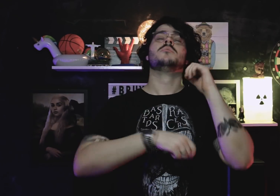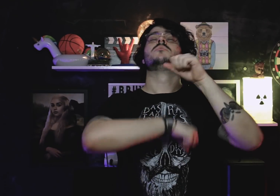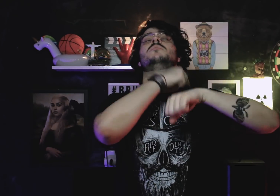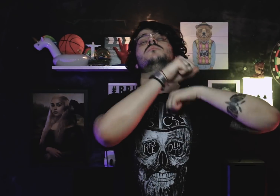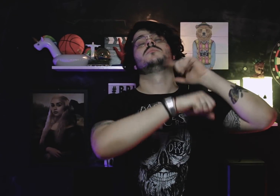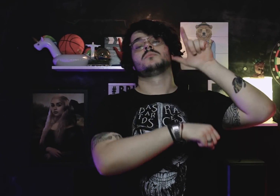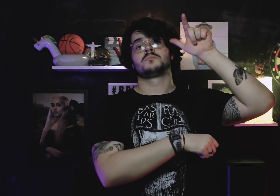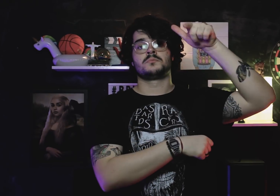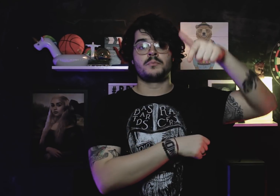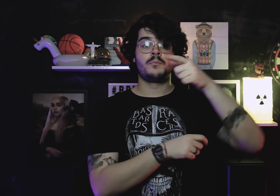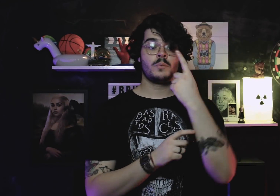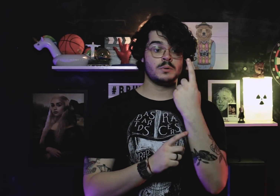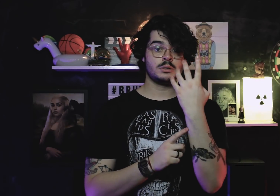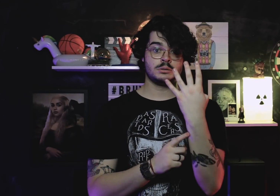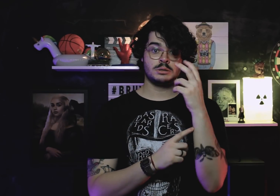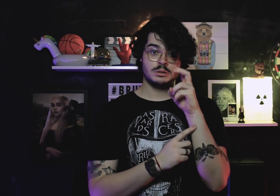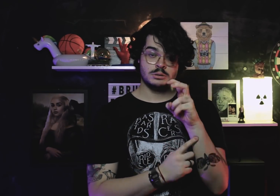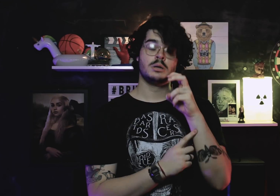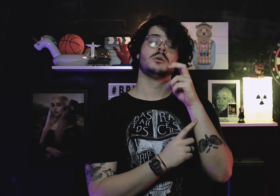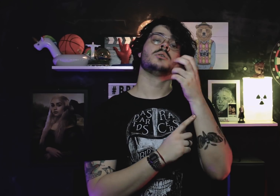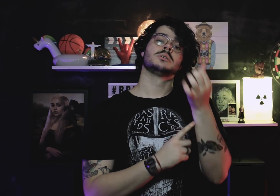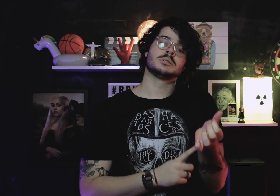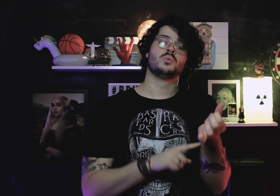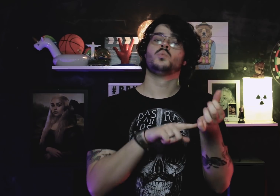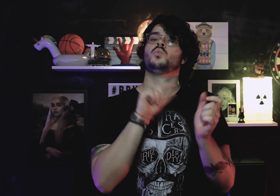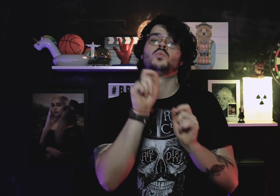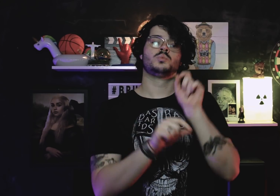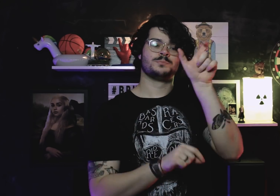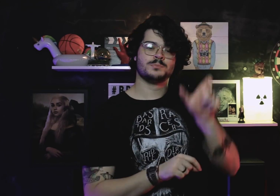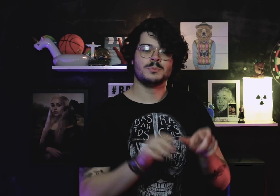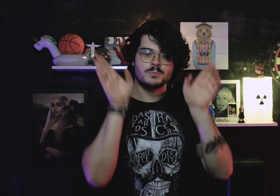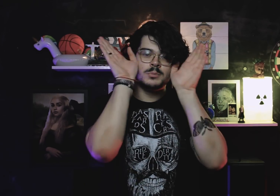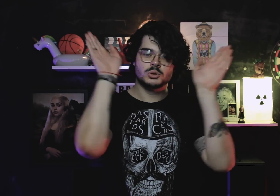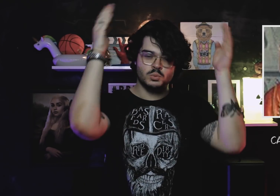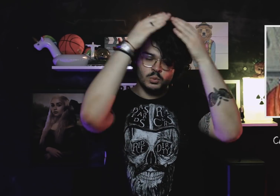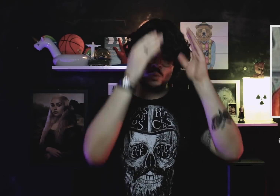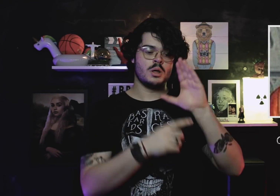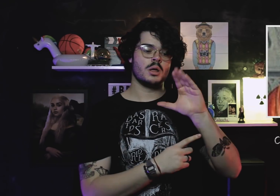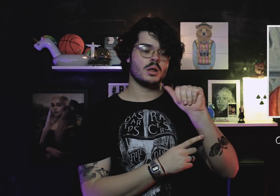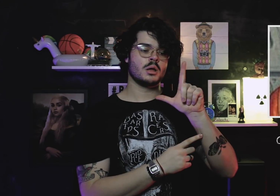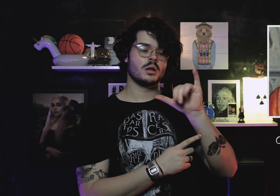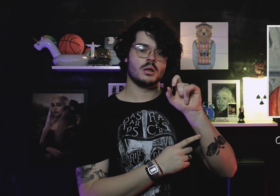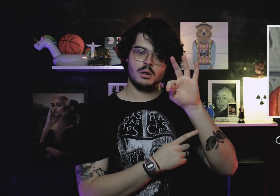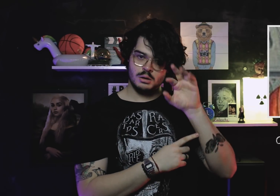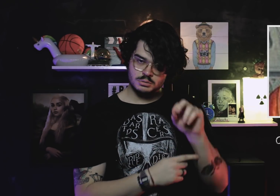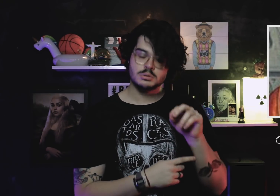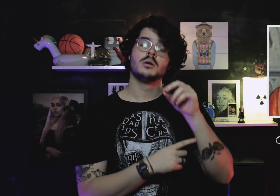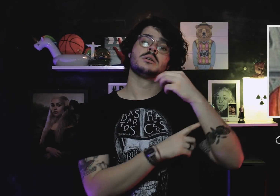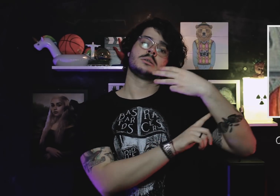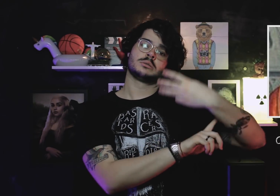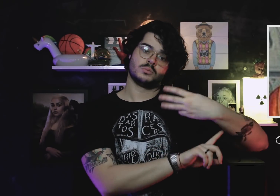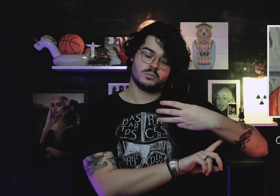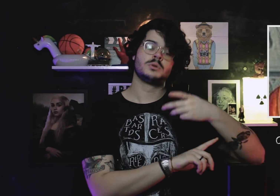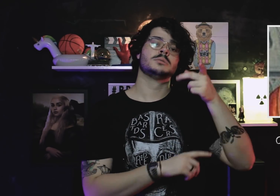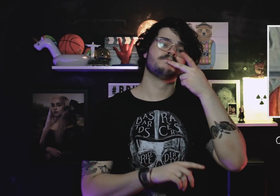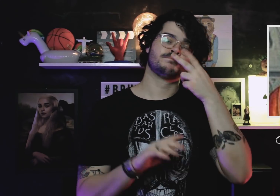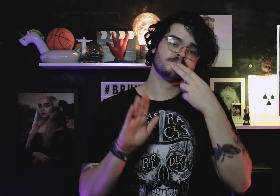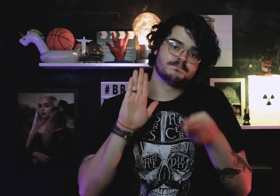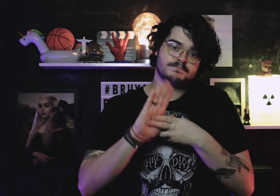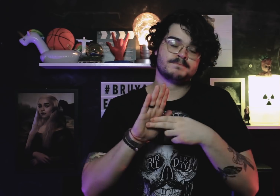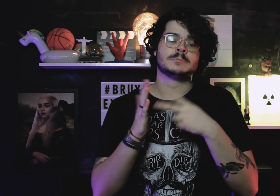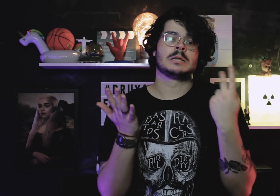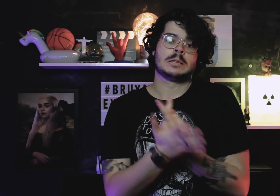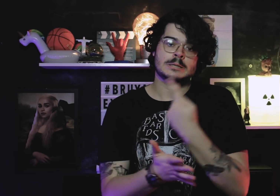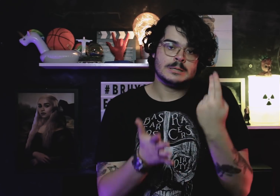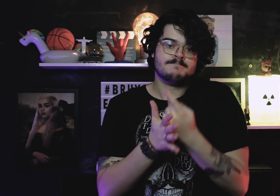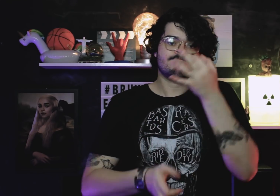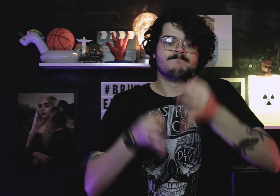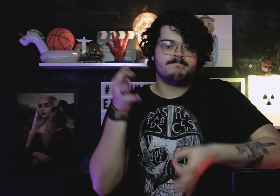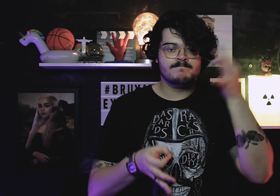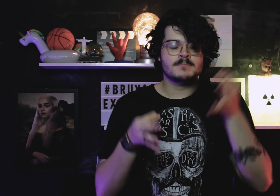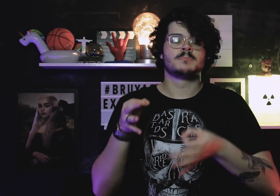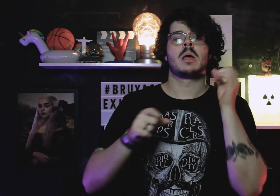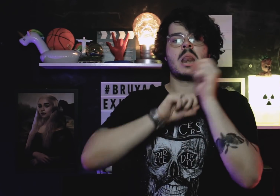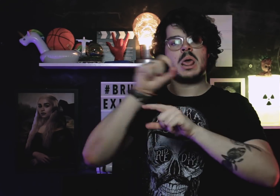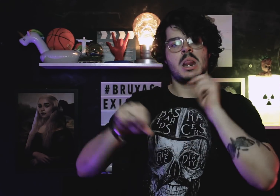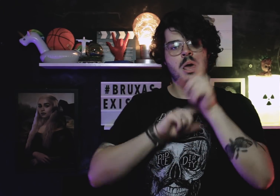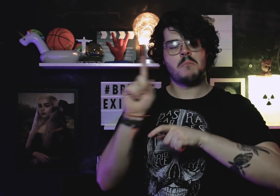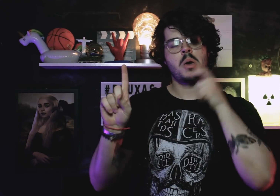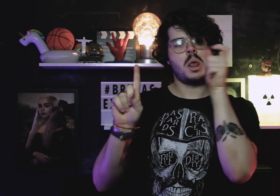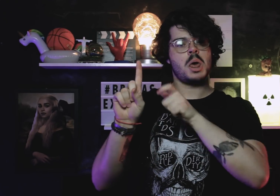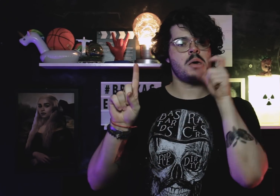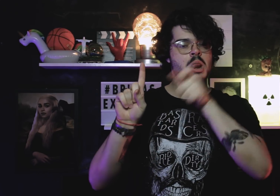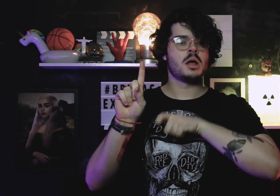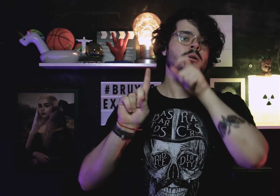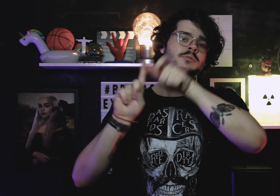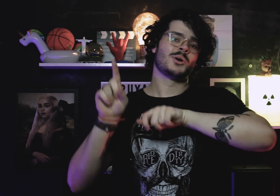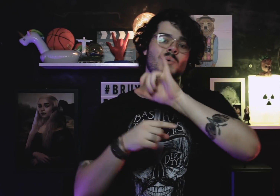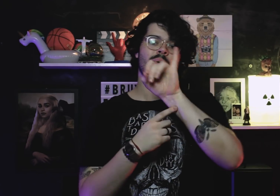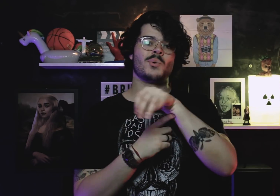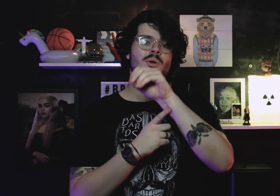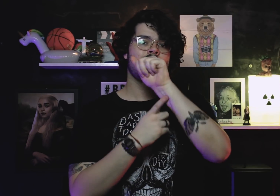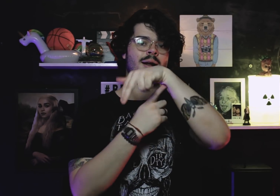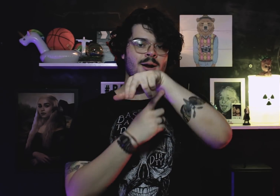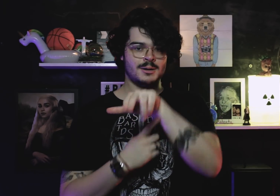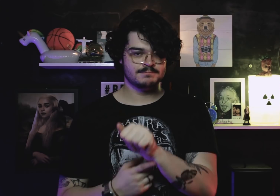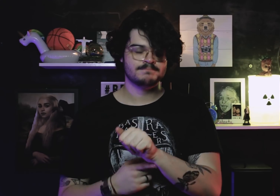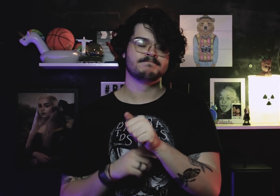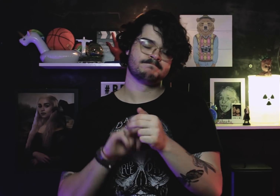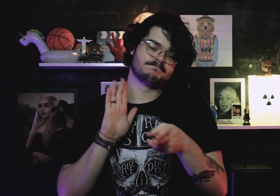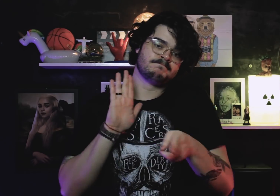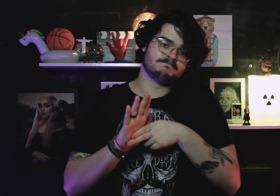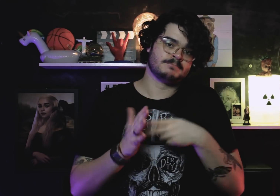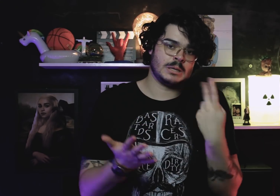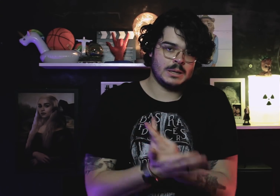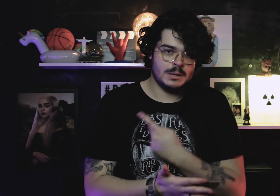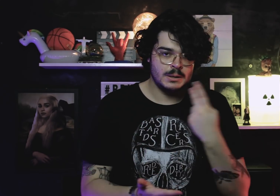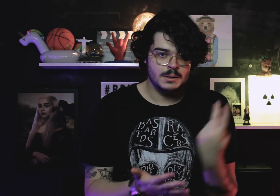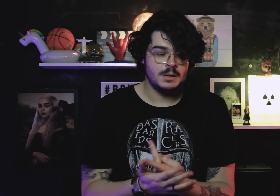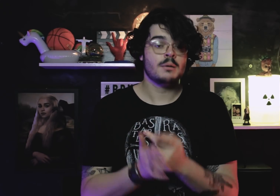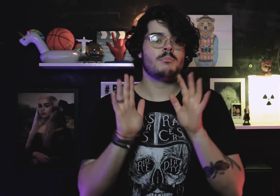In 1456, Pope Callisto III claimed to have been wrong in his judgment,